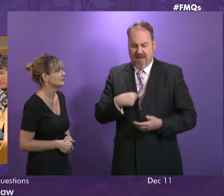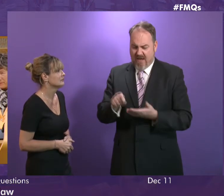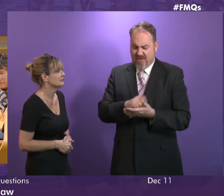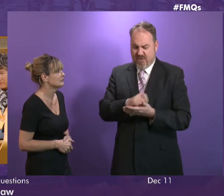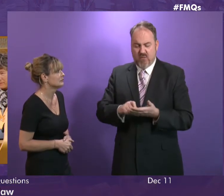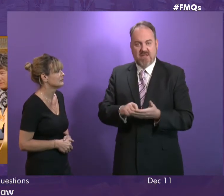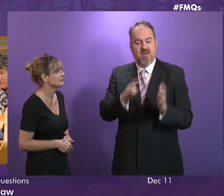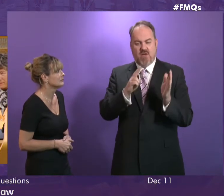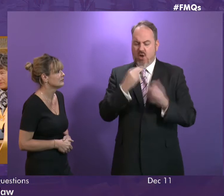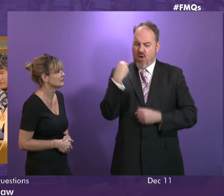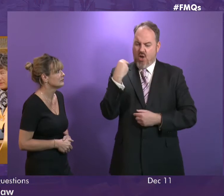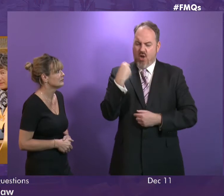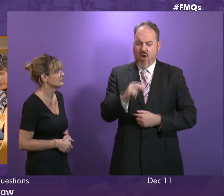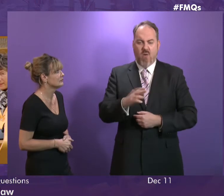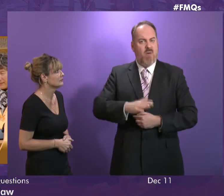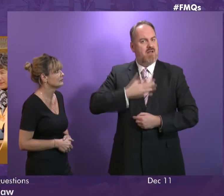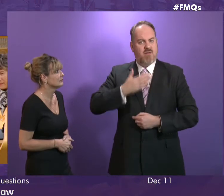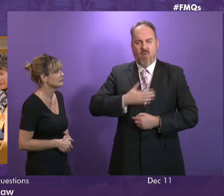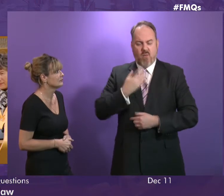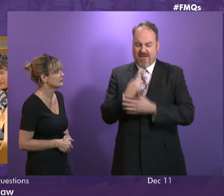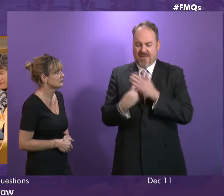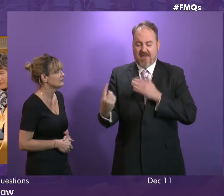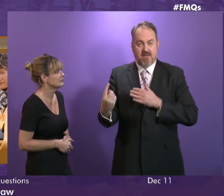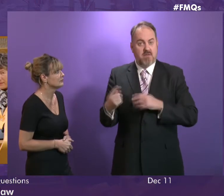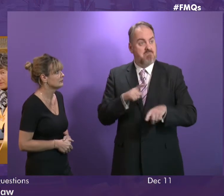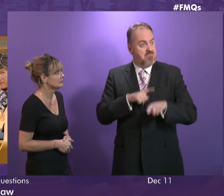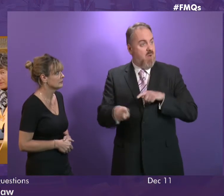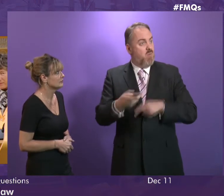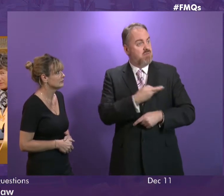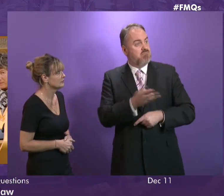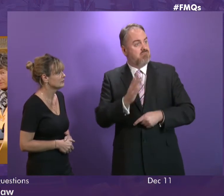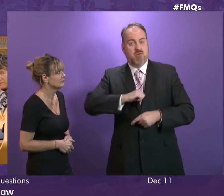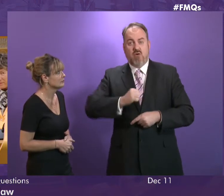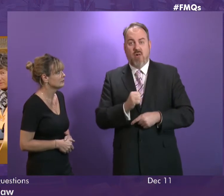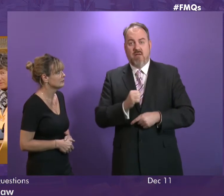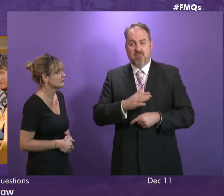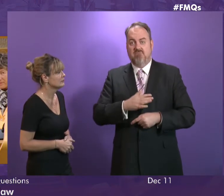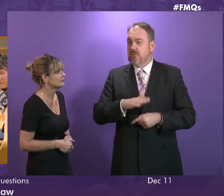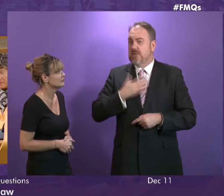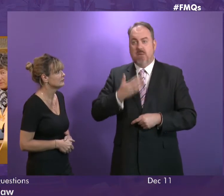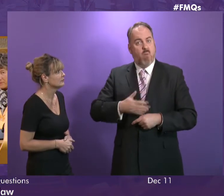to independence and so did most people in Scotland, but she just won’t leave it alone.